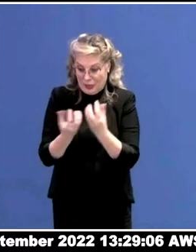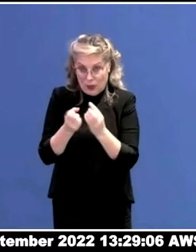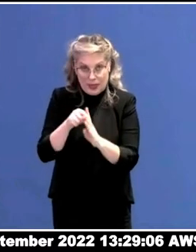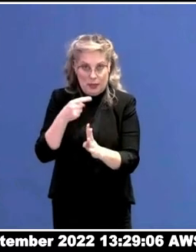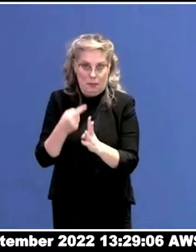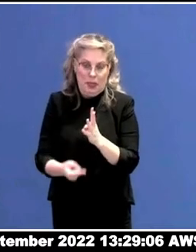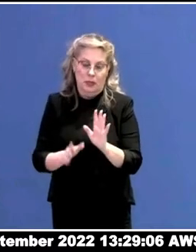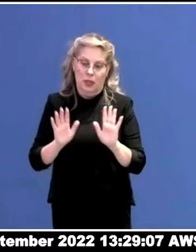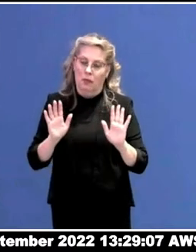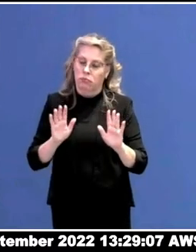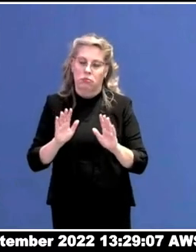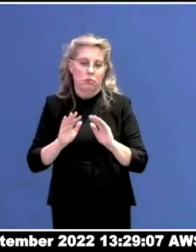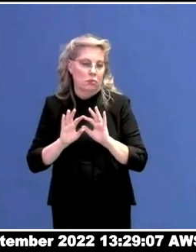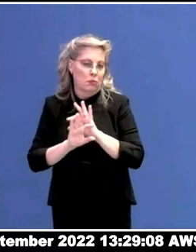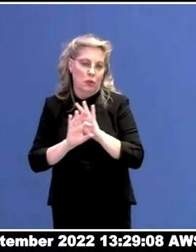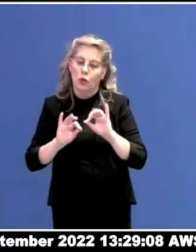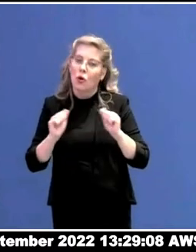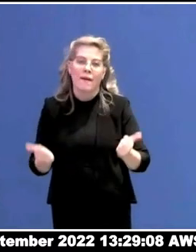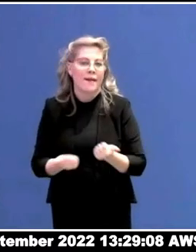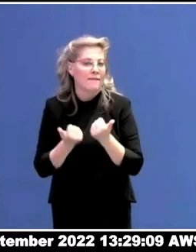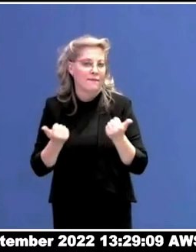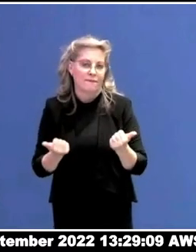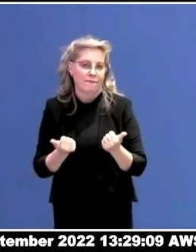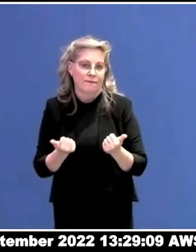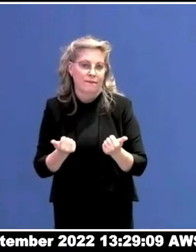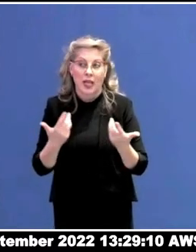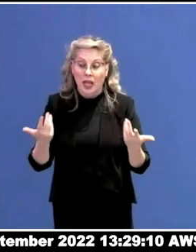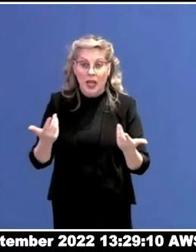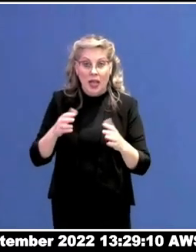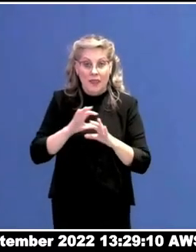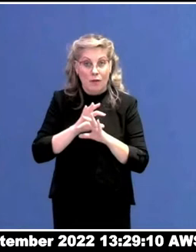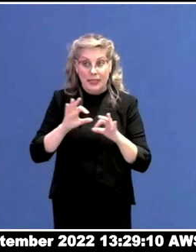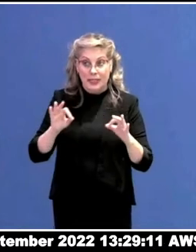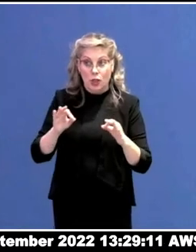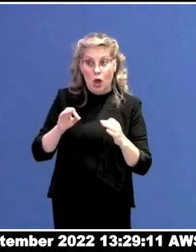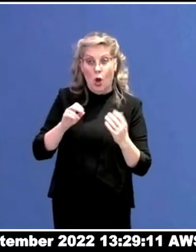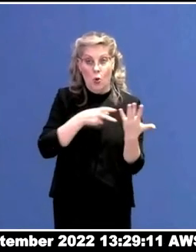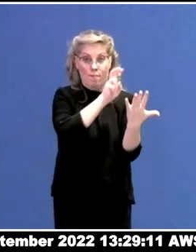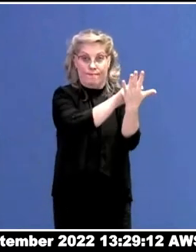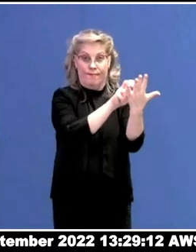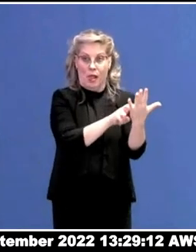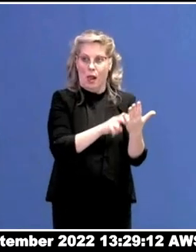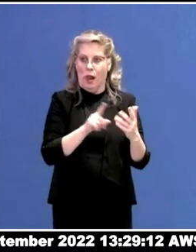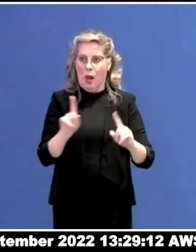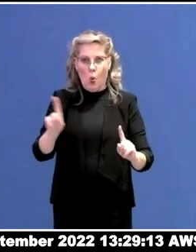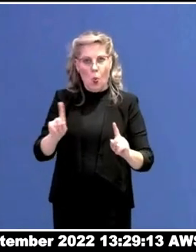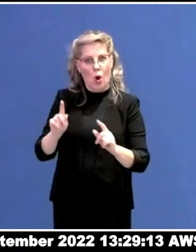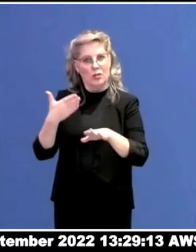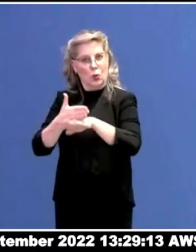You know, there is no recording of models that have worked that are then shared across Corrective Services and different prisons.